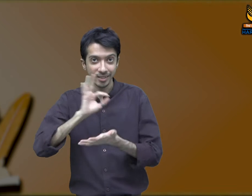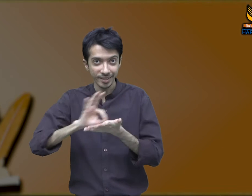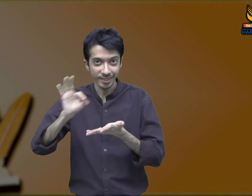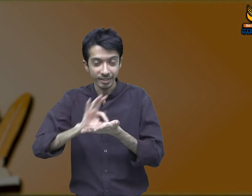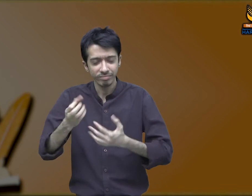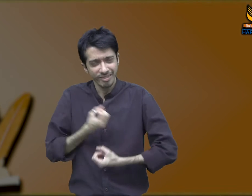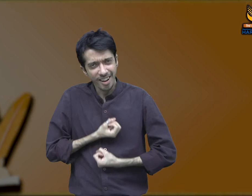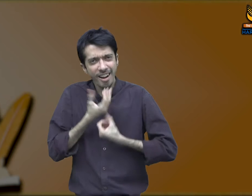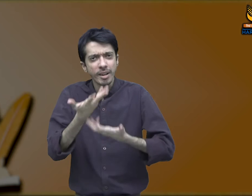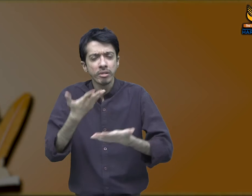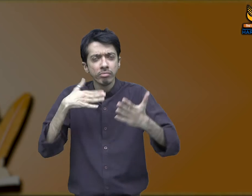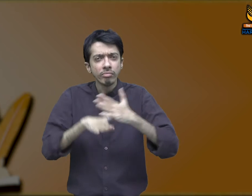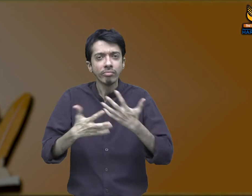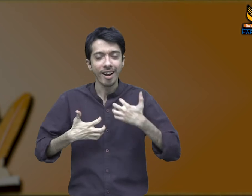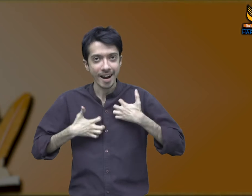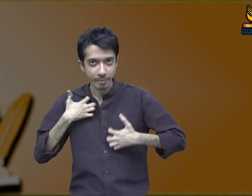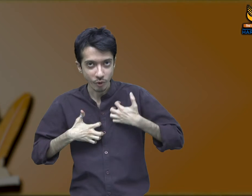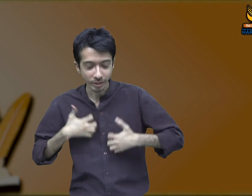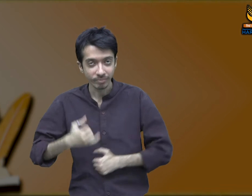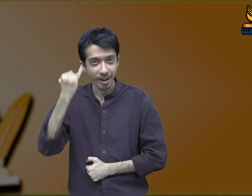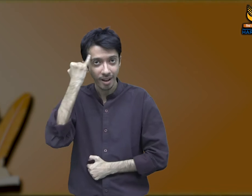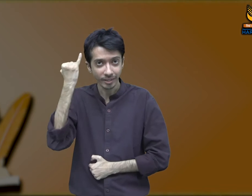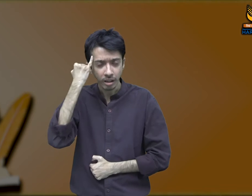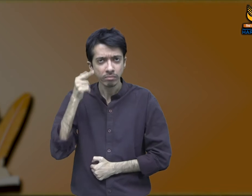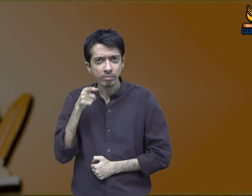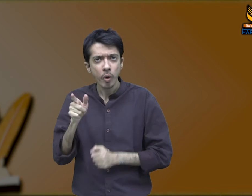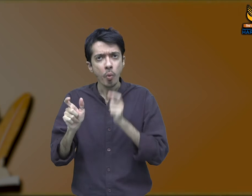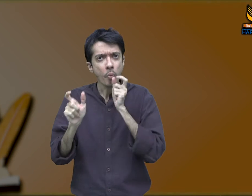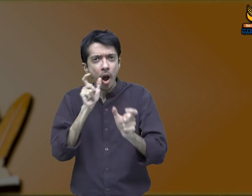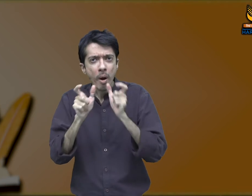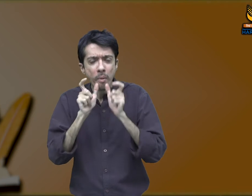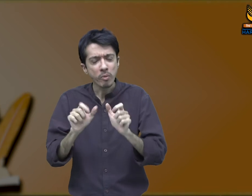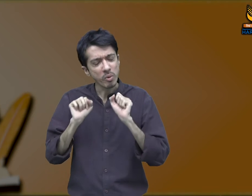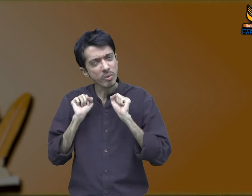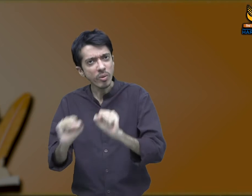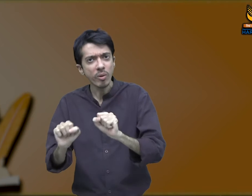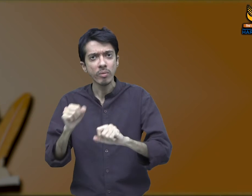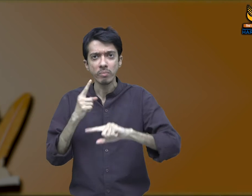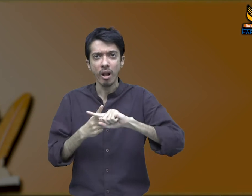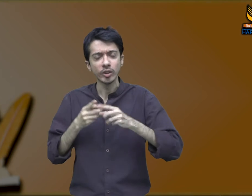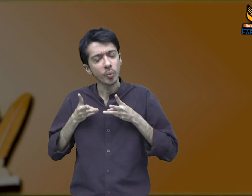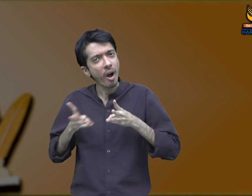Poetry is an expression of emotions and ideas. It is an imagination of the poet.